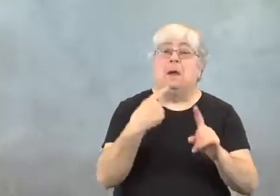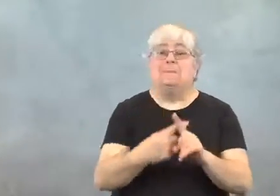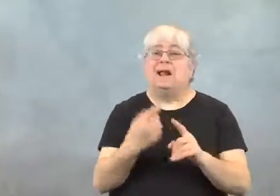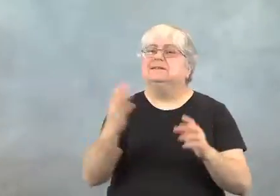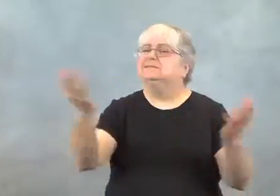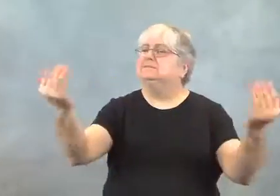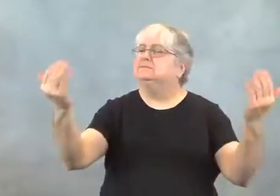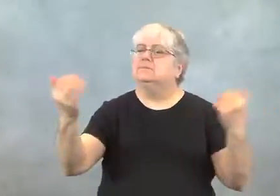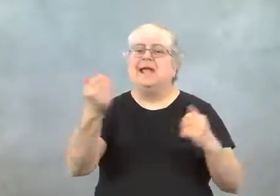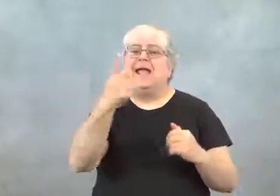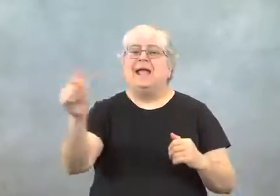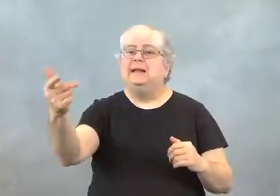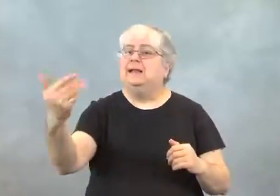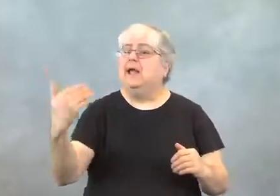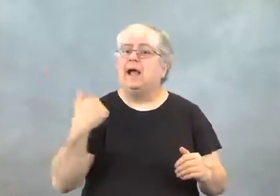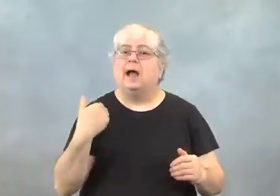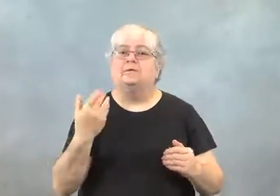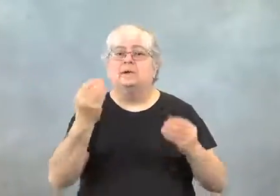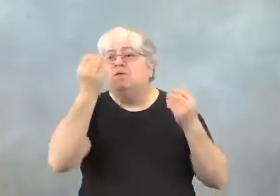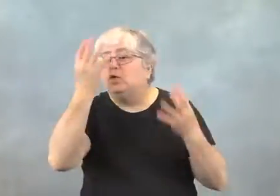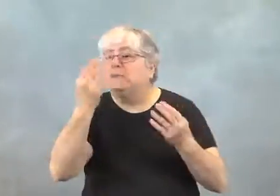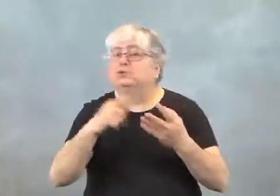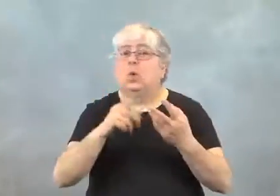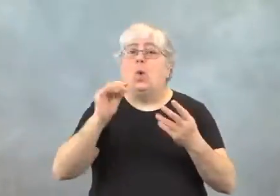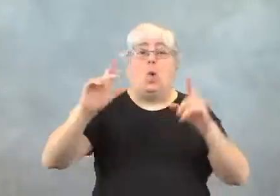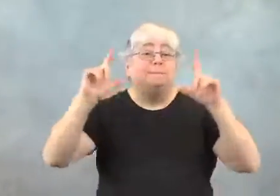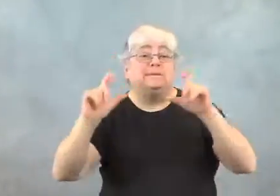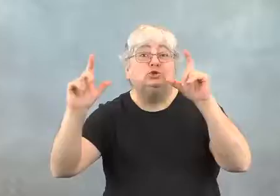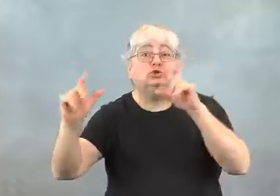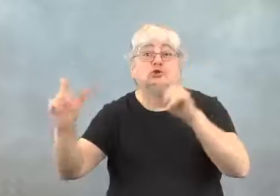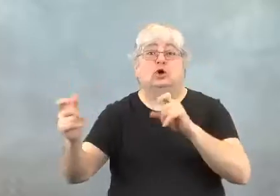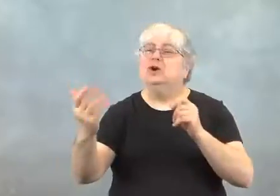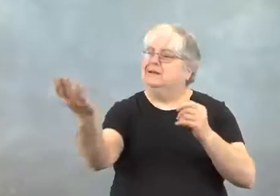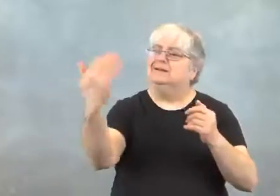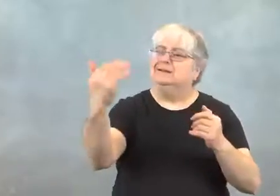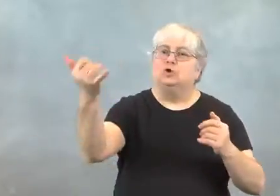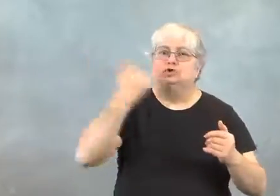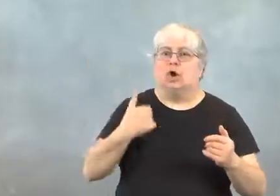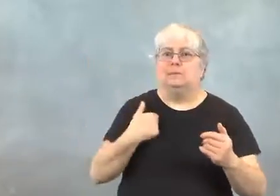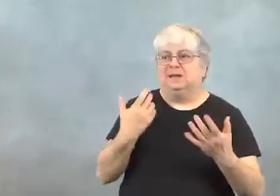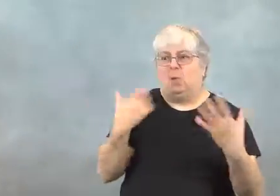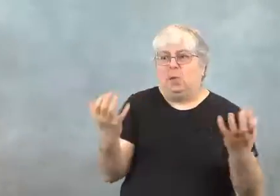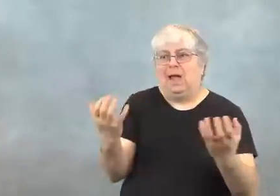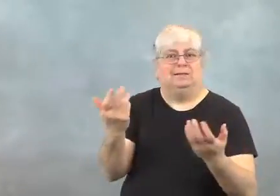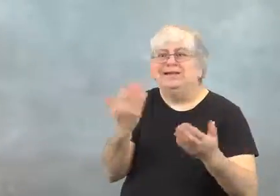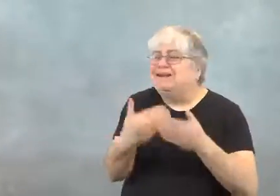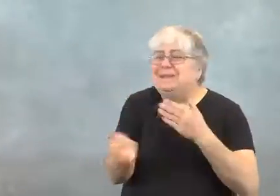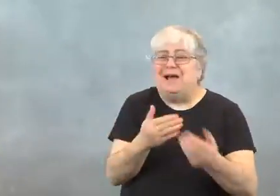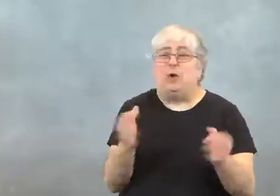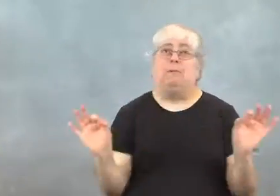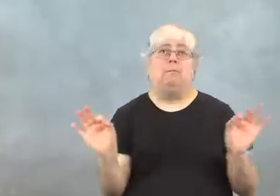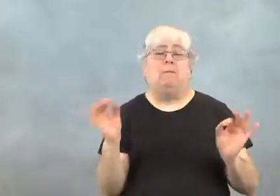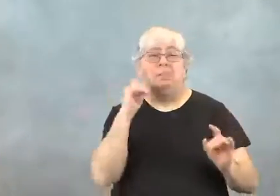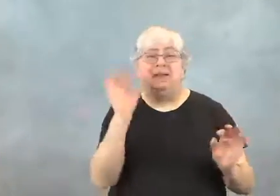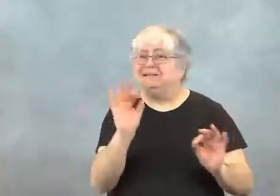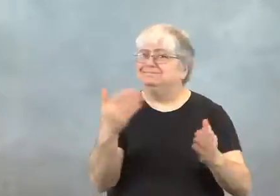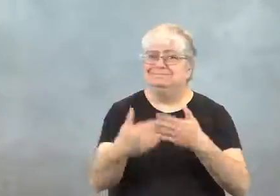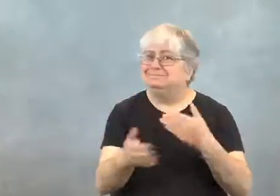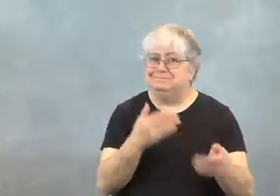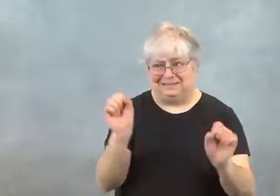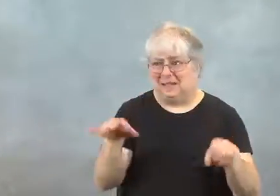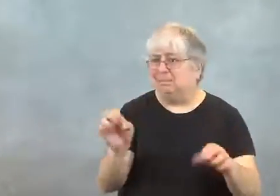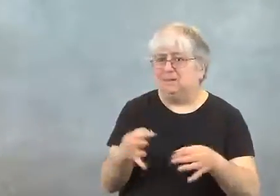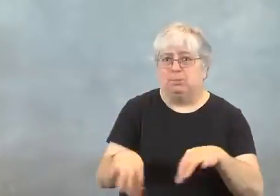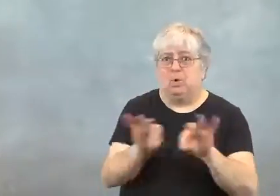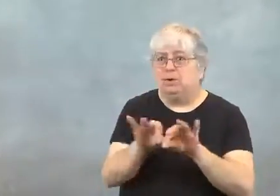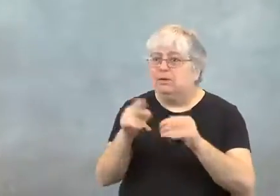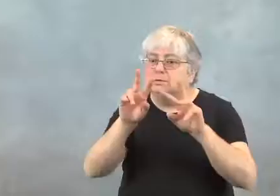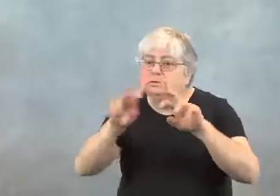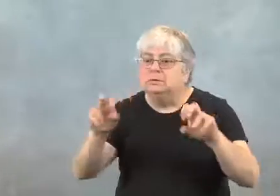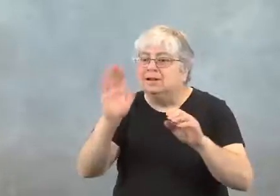They've also asked people to come forward with any information